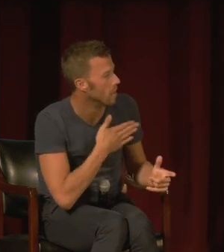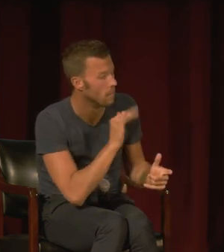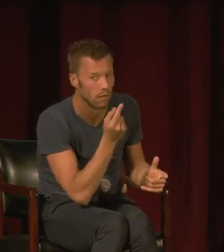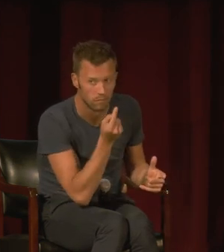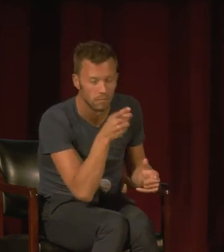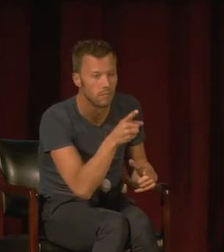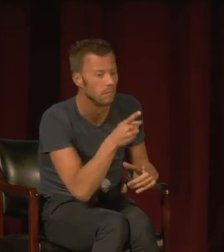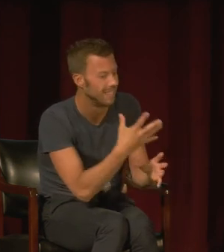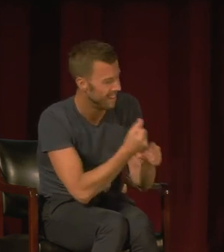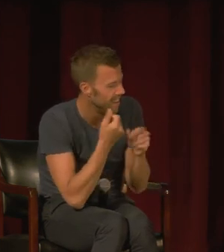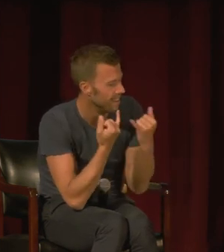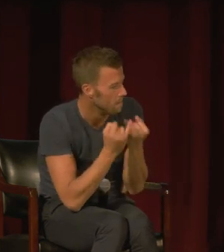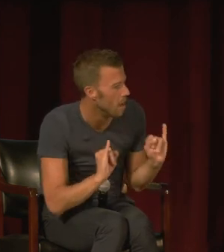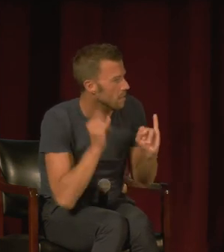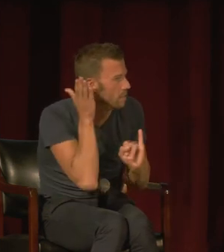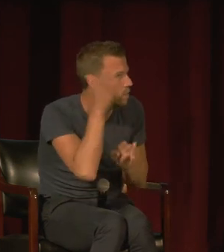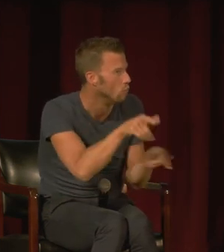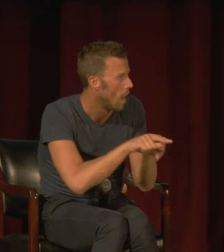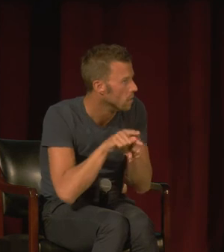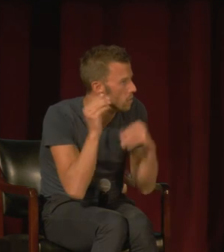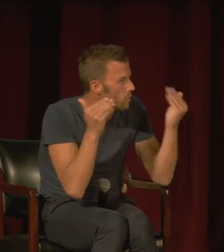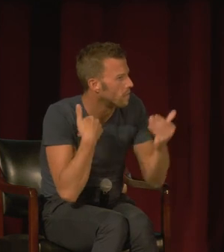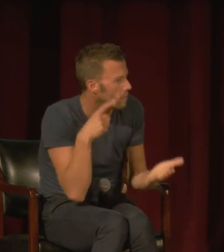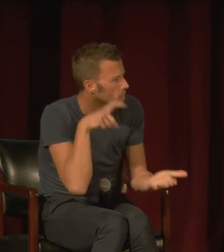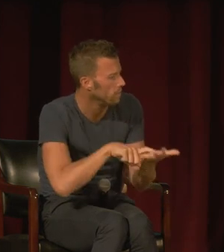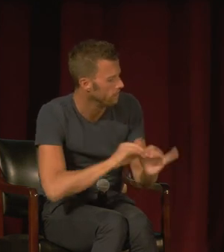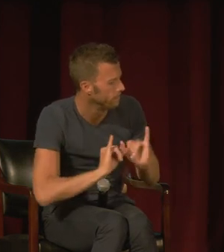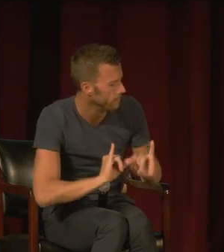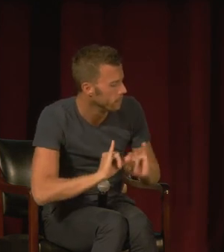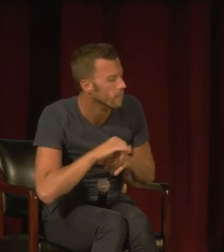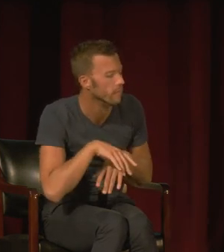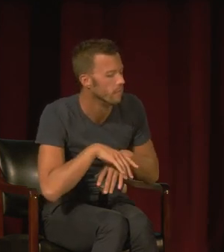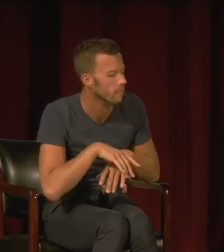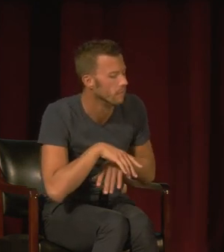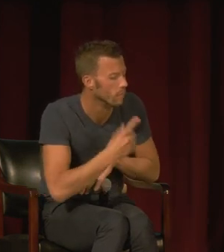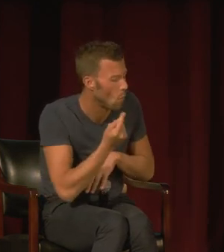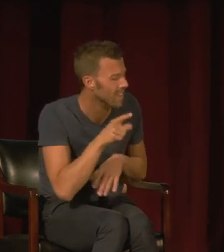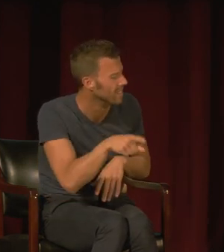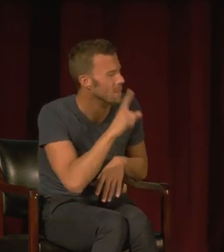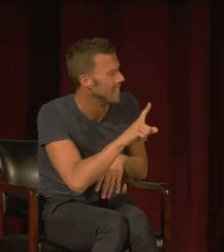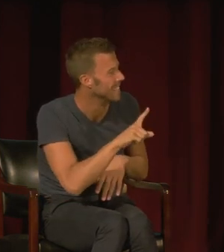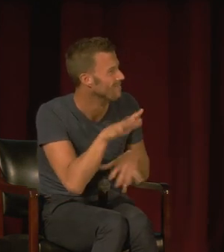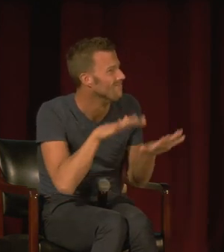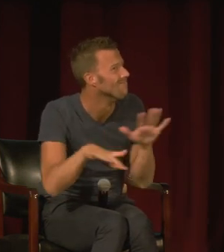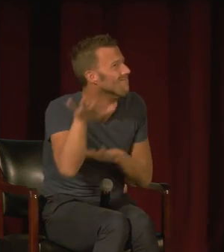by gaining independence in the future as an adult. I've noticed the lack of equity in public education